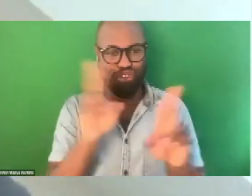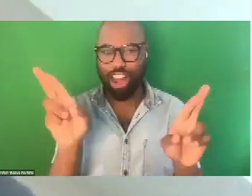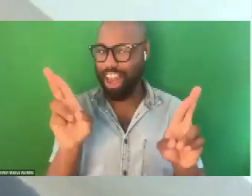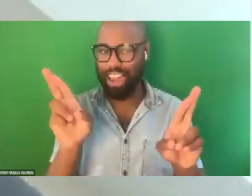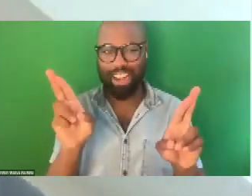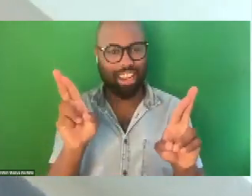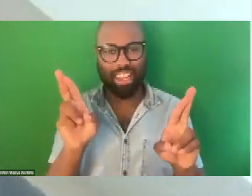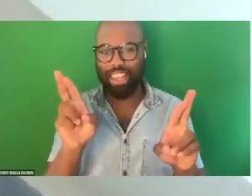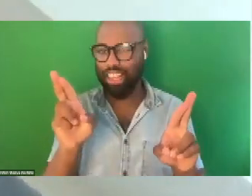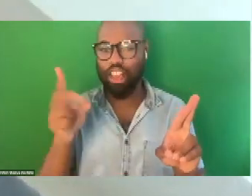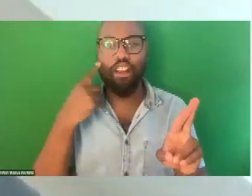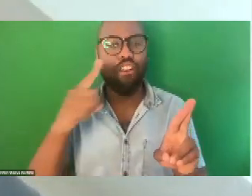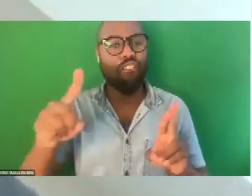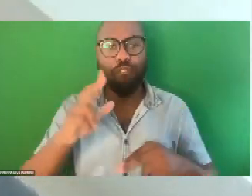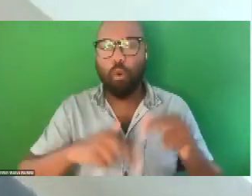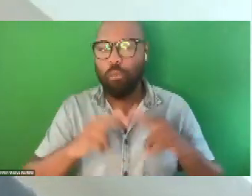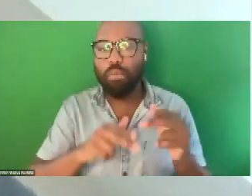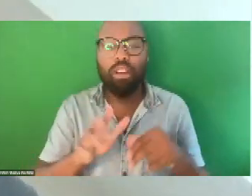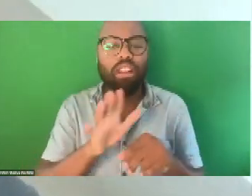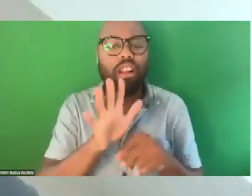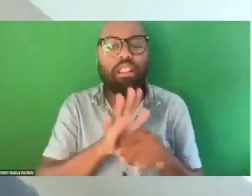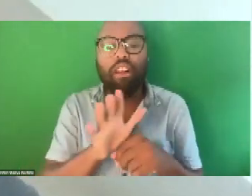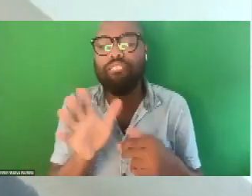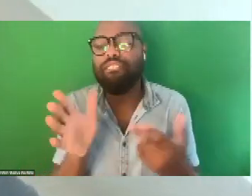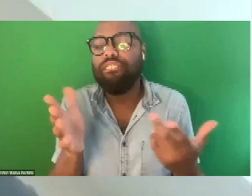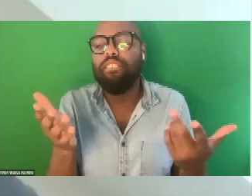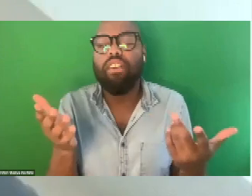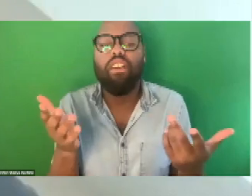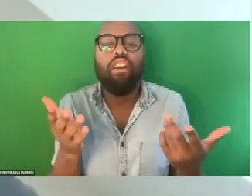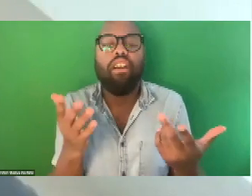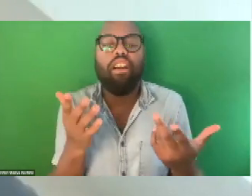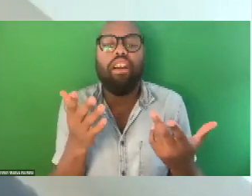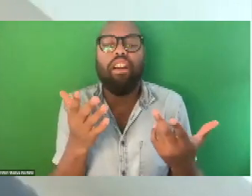enough of a bench of advocates and researchers with